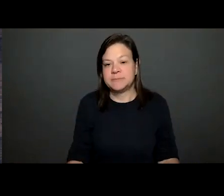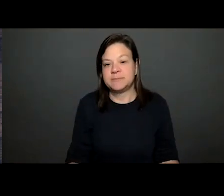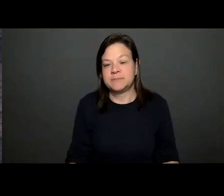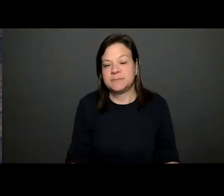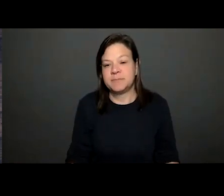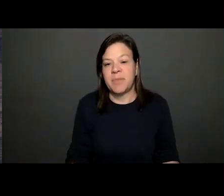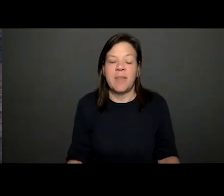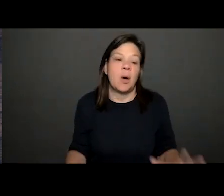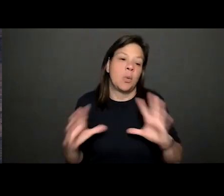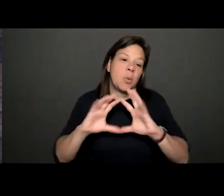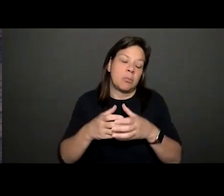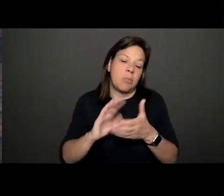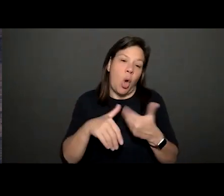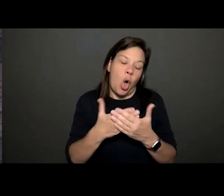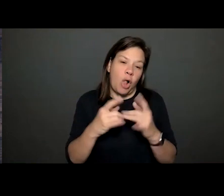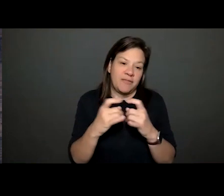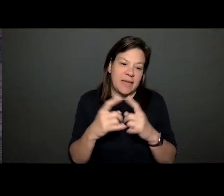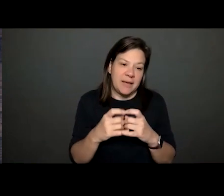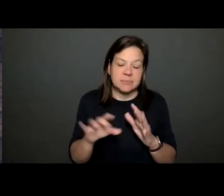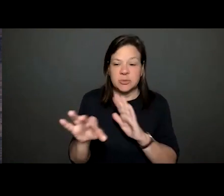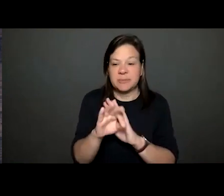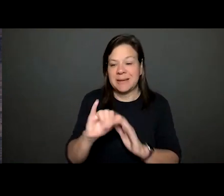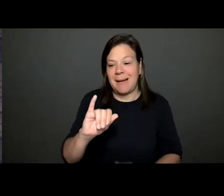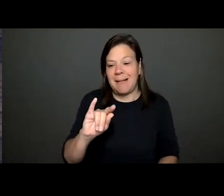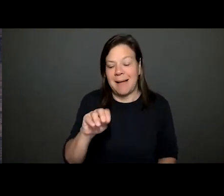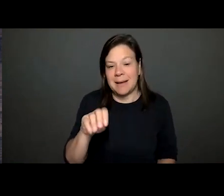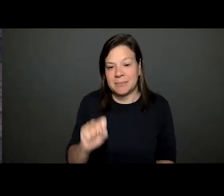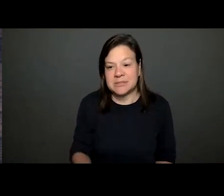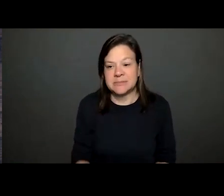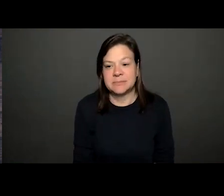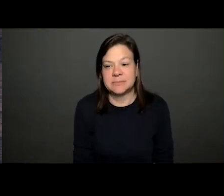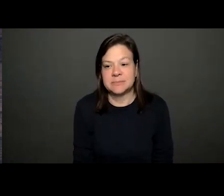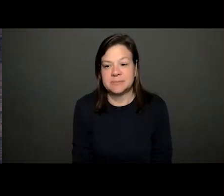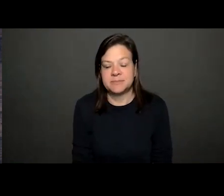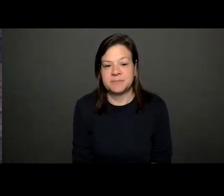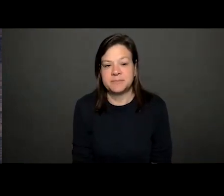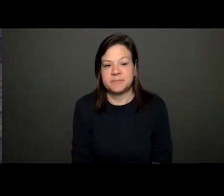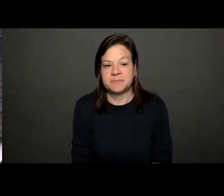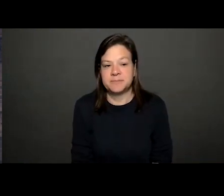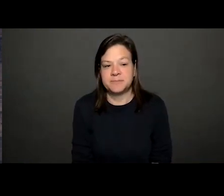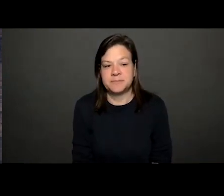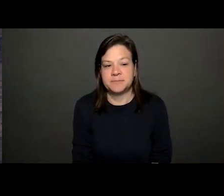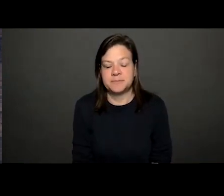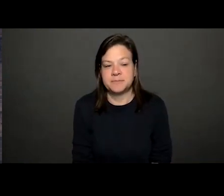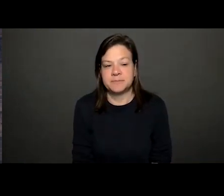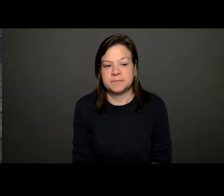GO TO ITEMS. AND LET ME JUST -- I'LL WAIT AND I'LL SHOW YOU JUST THE